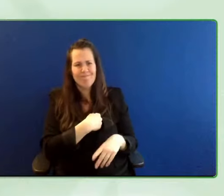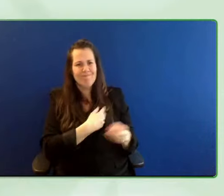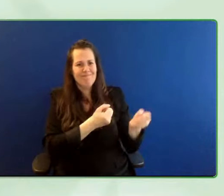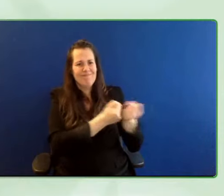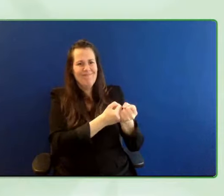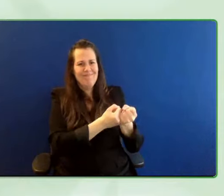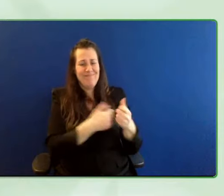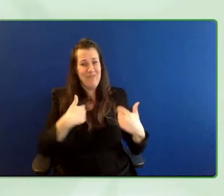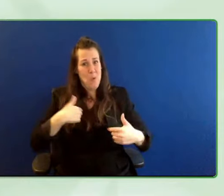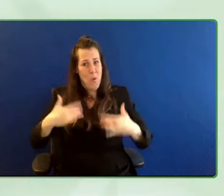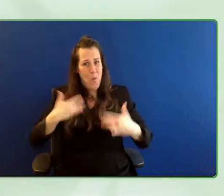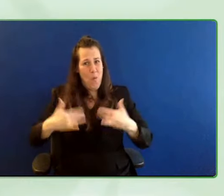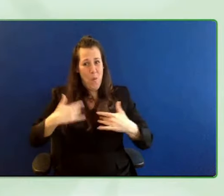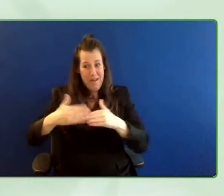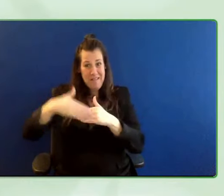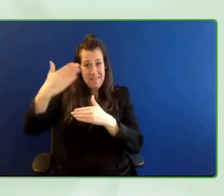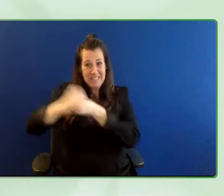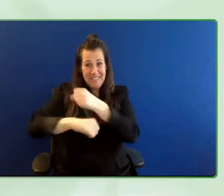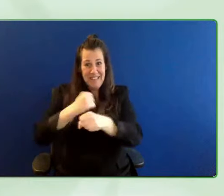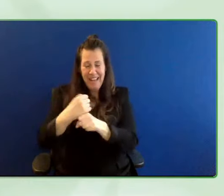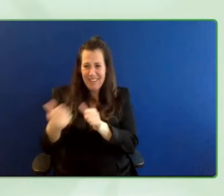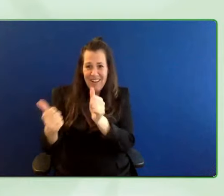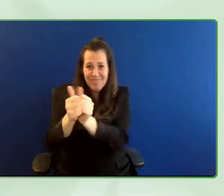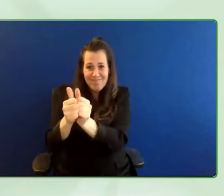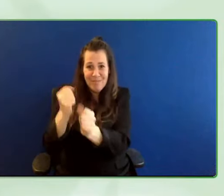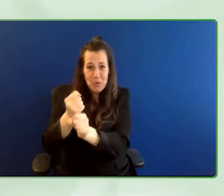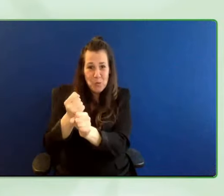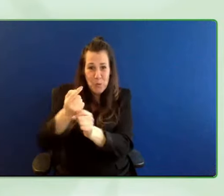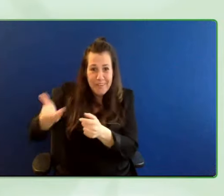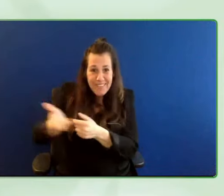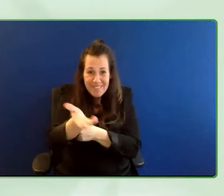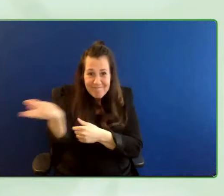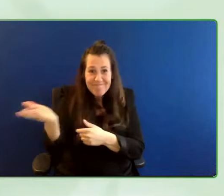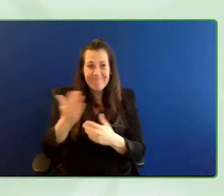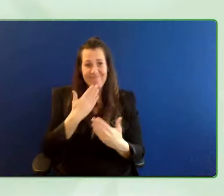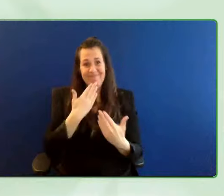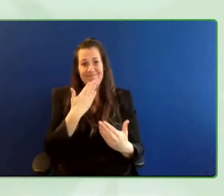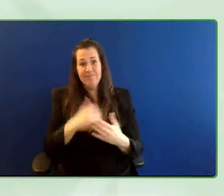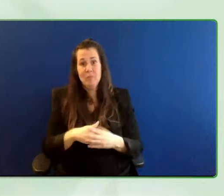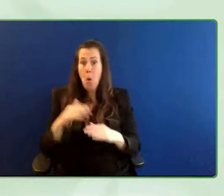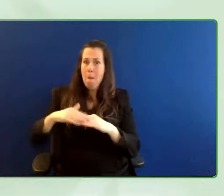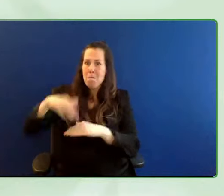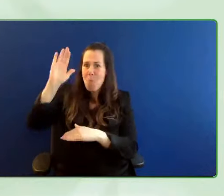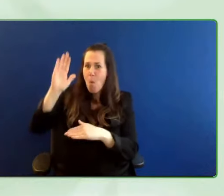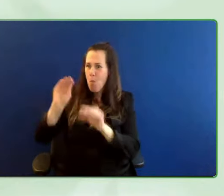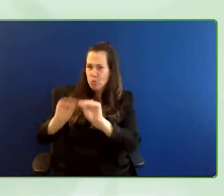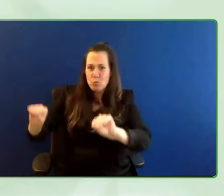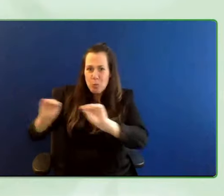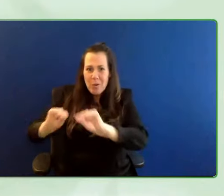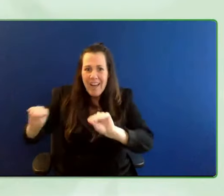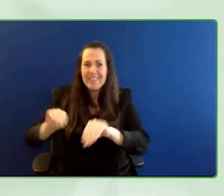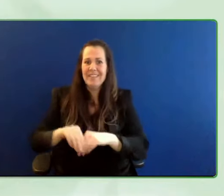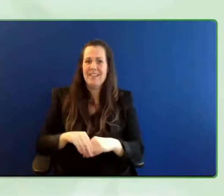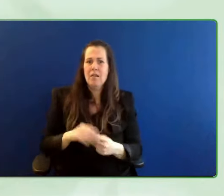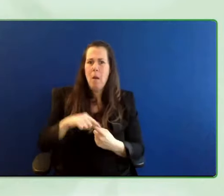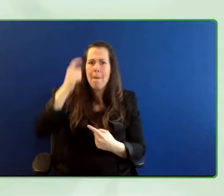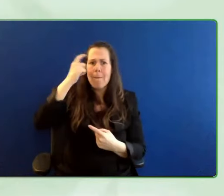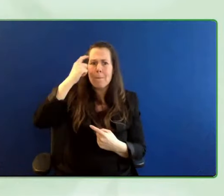The issue of healthcare – caring for the health carers is one of the most important